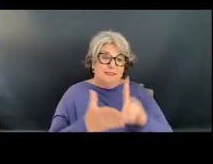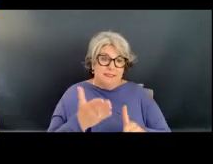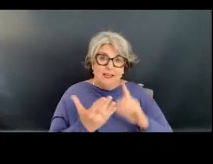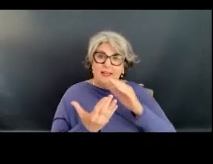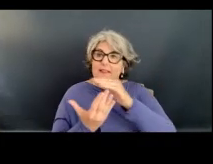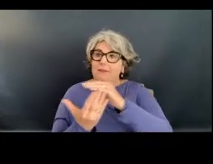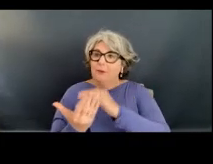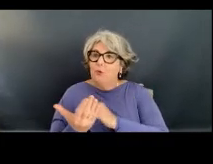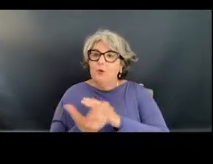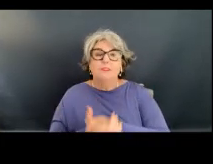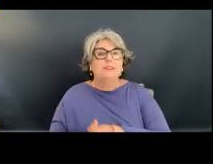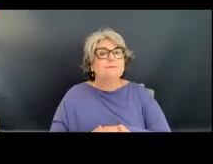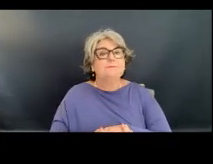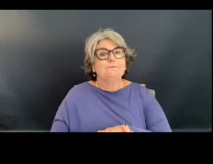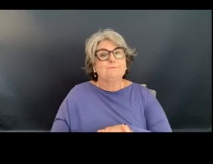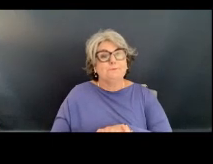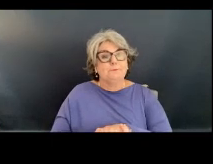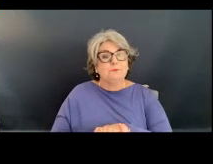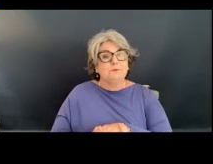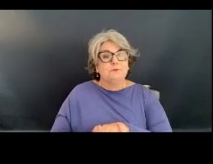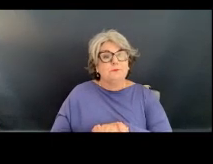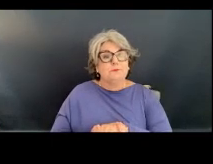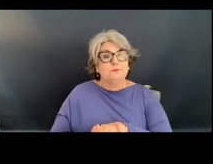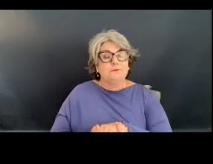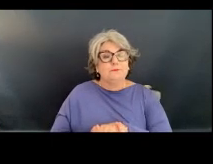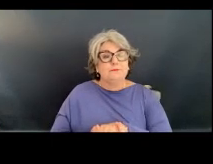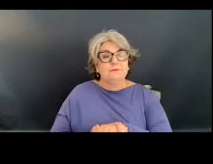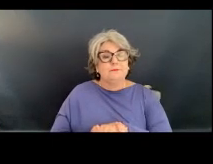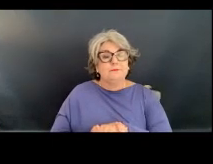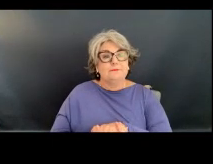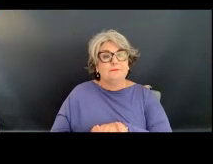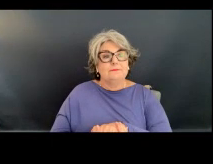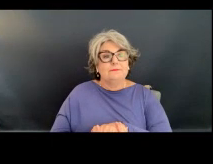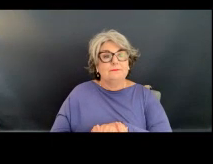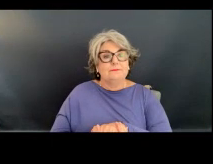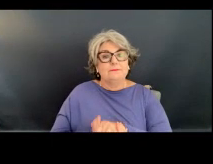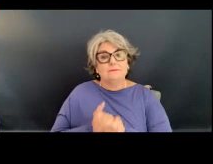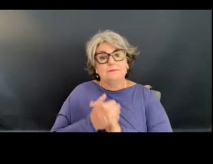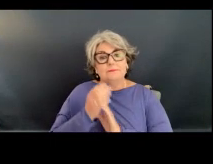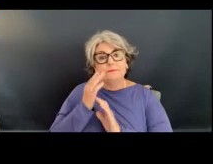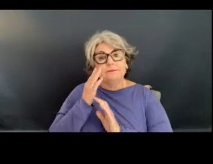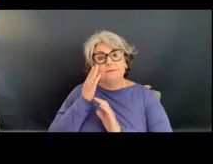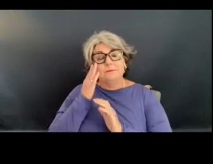You can go on to the next slide. So does it work?